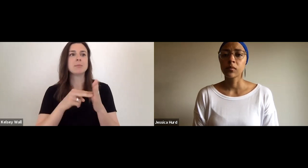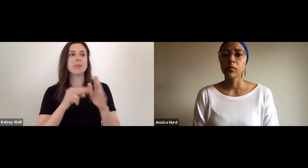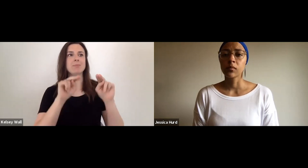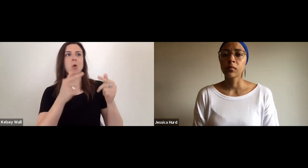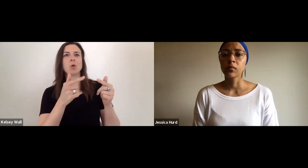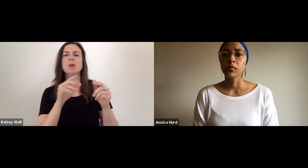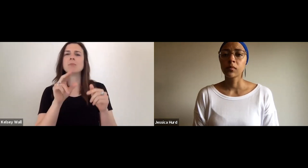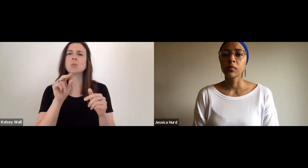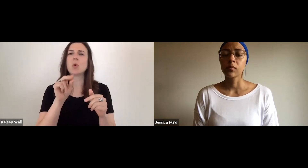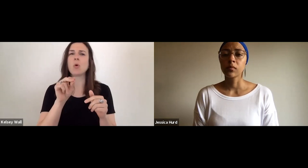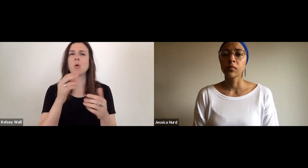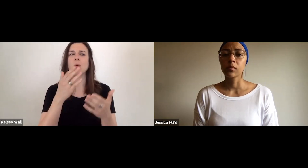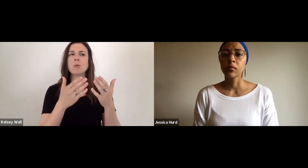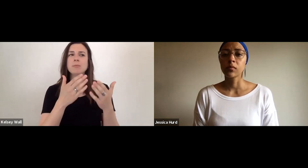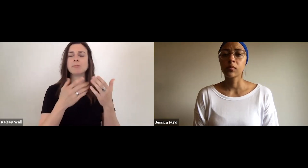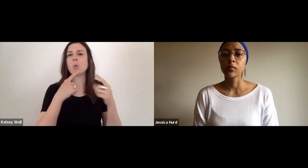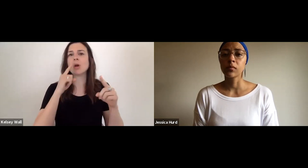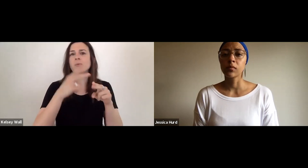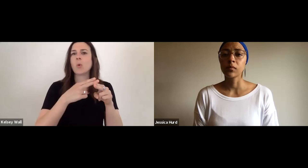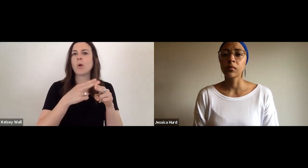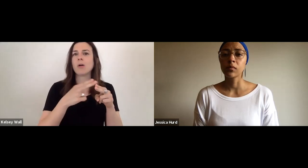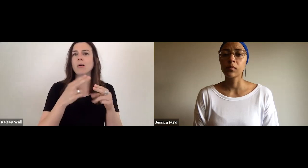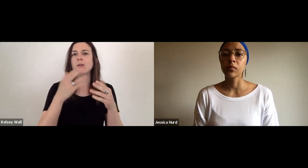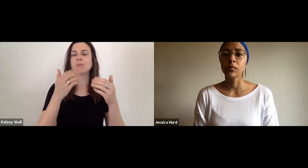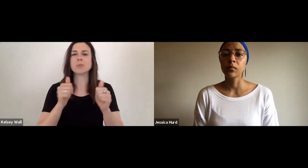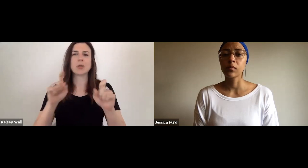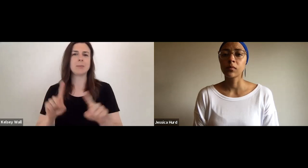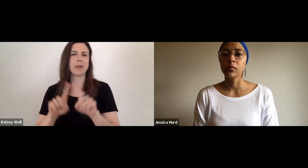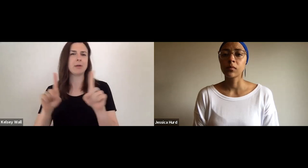So, consciously and subconsciously, we also have to pay attention to that,